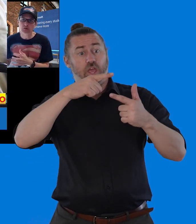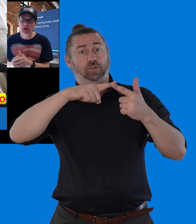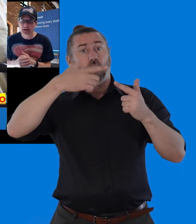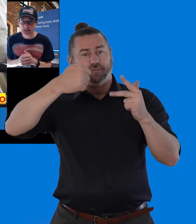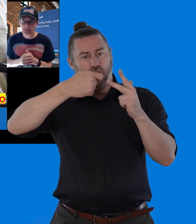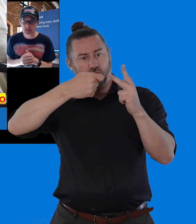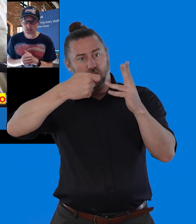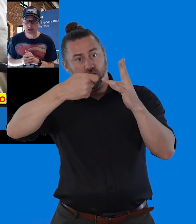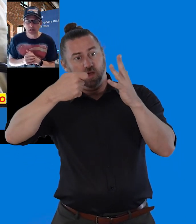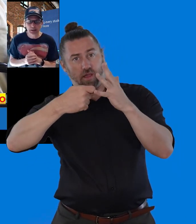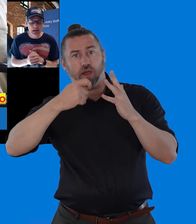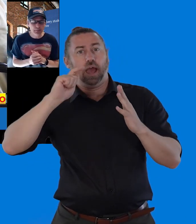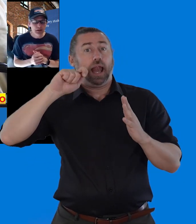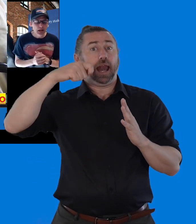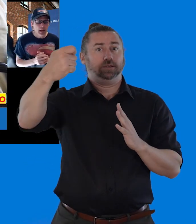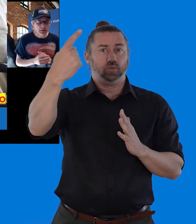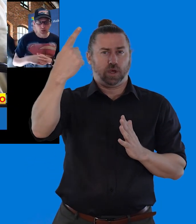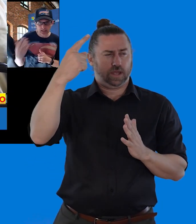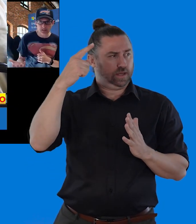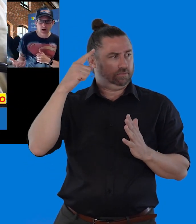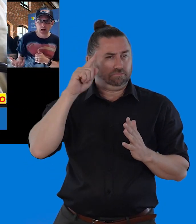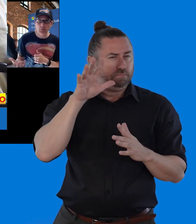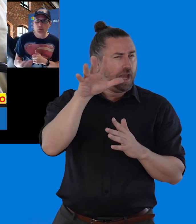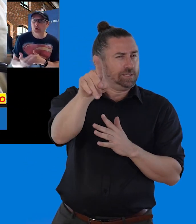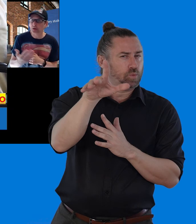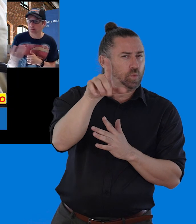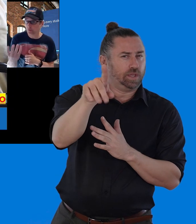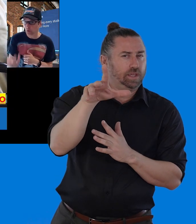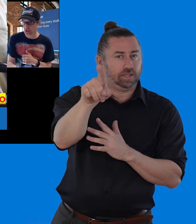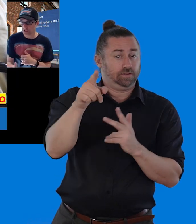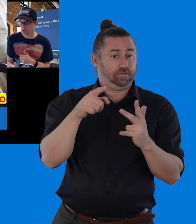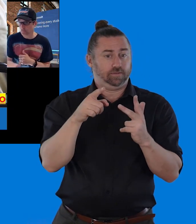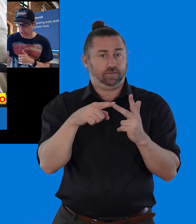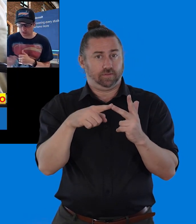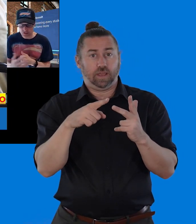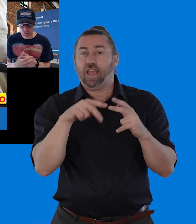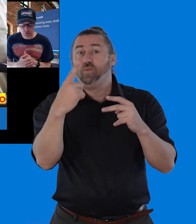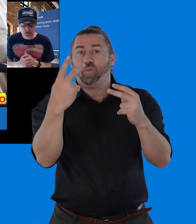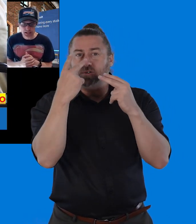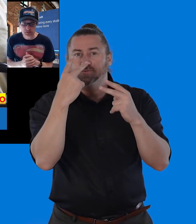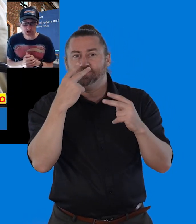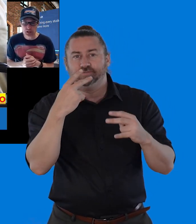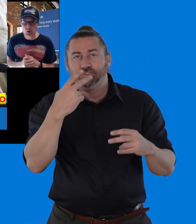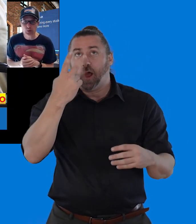we've got our next session coming up in a week's time. Or you can if you're watching us on video, just go to the next video where